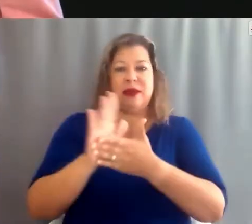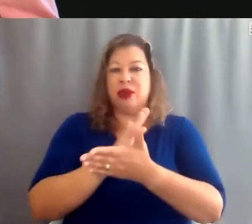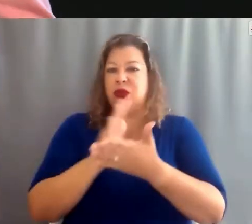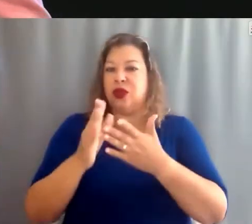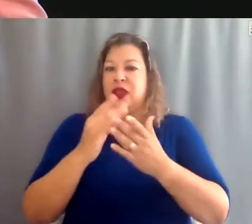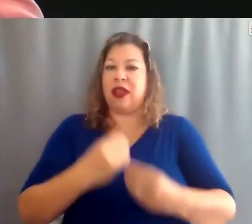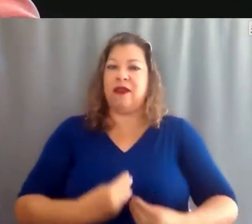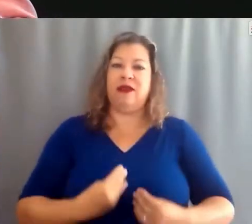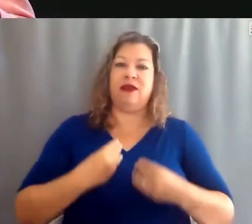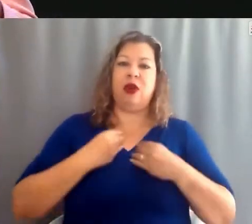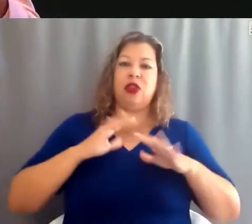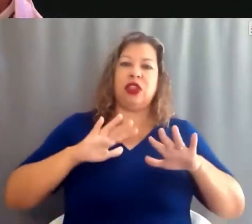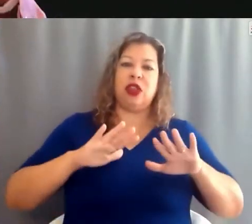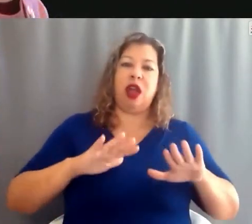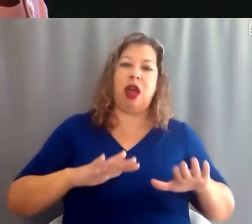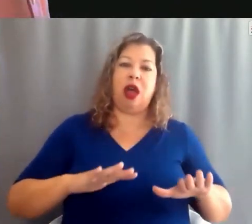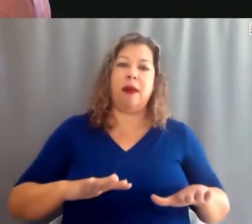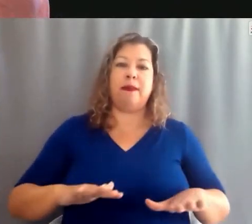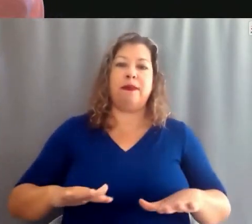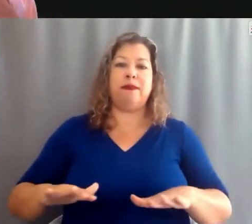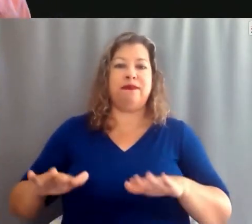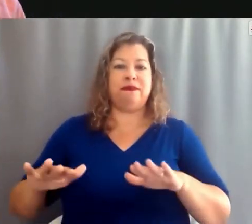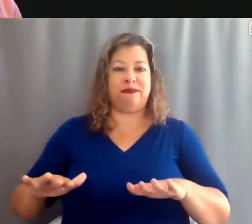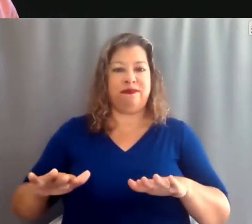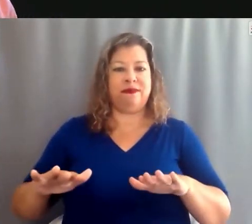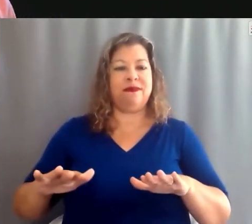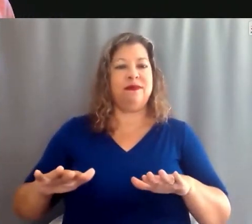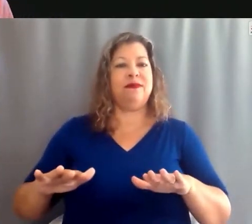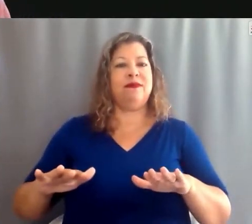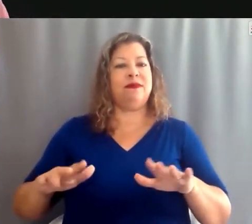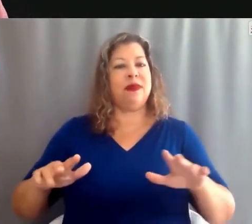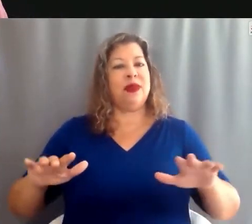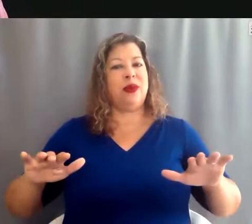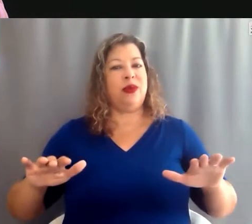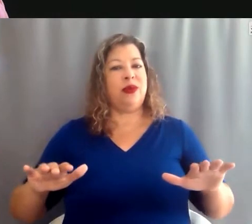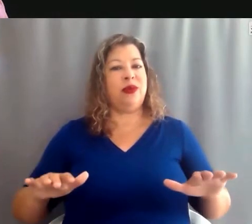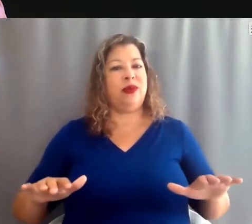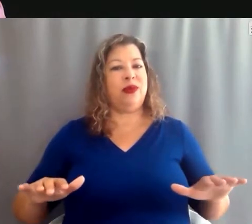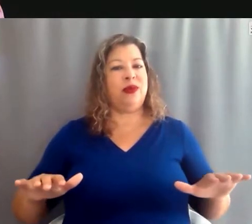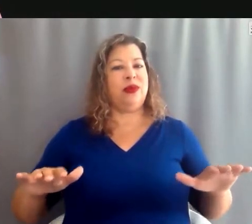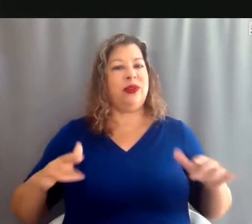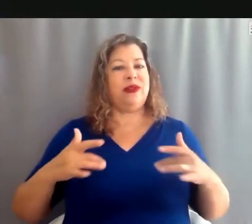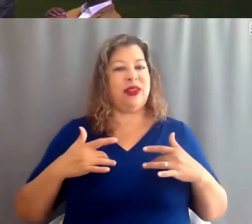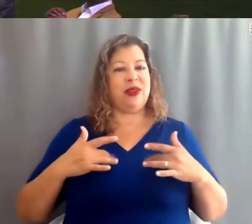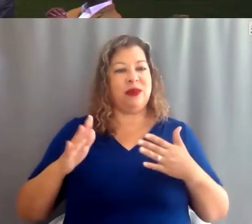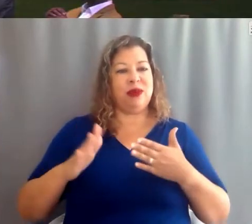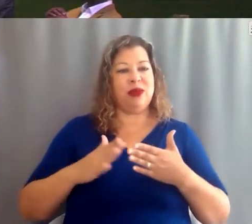lighting and music that invokes calm. Sit with us. You'll feel it and hear it.